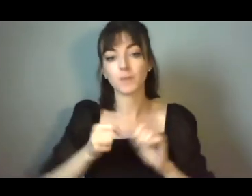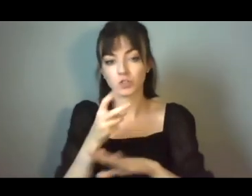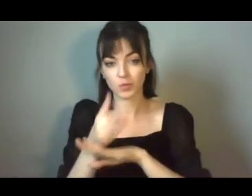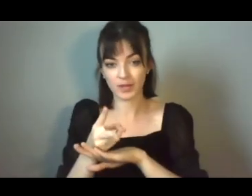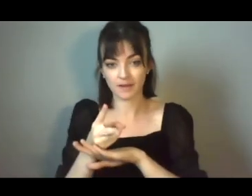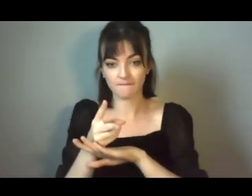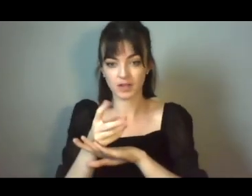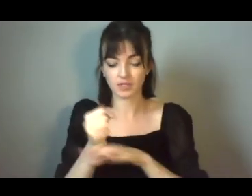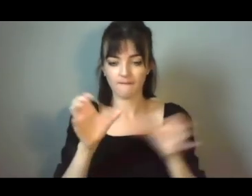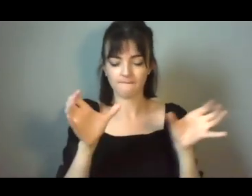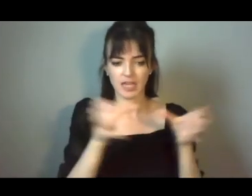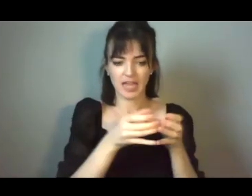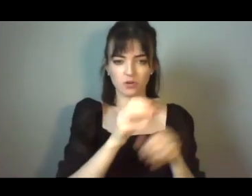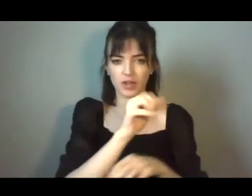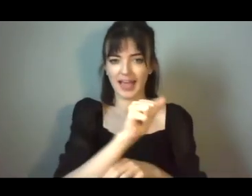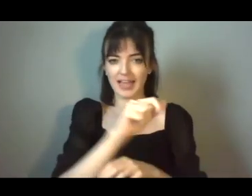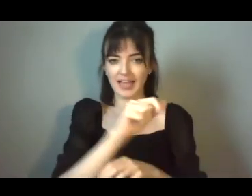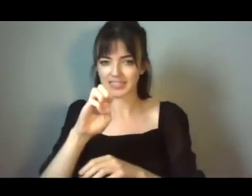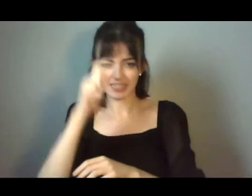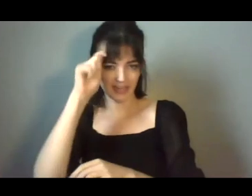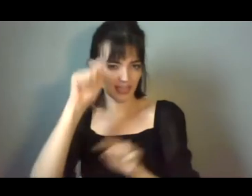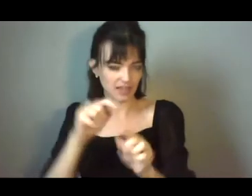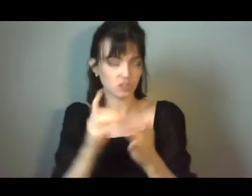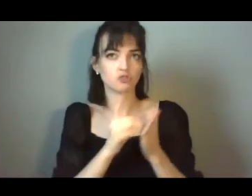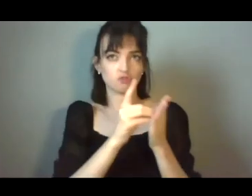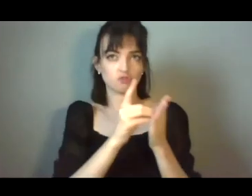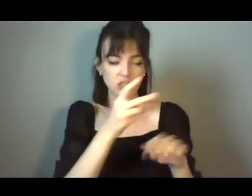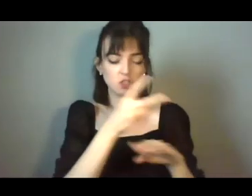E, so the director is always an intervener, the courts are interveners, any of the